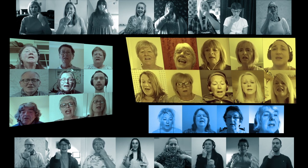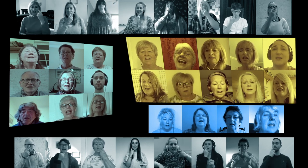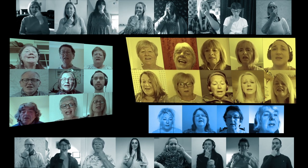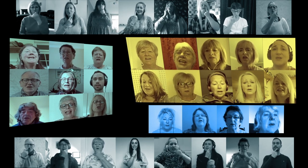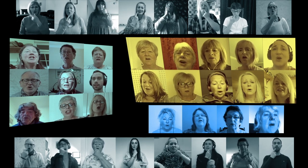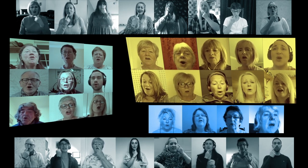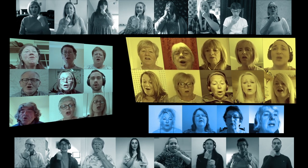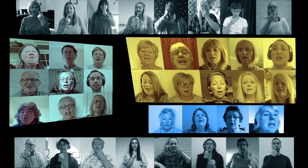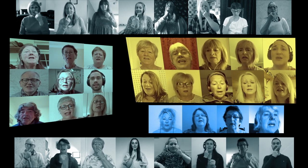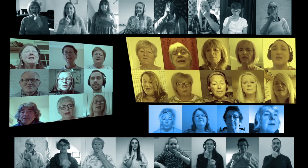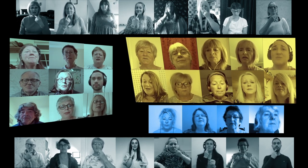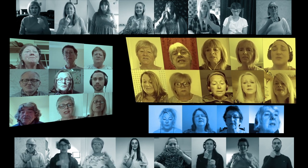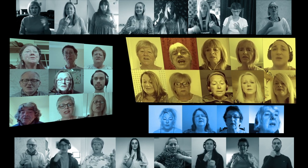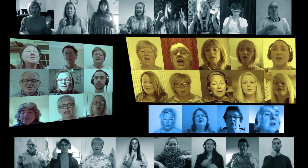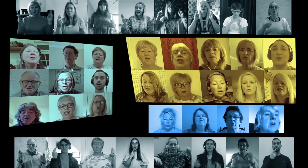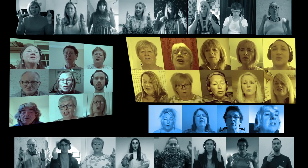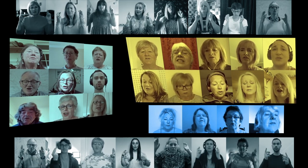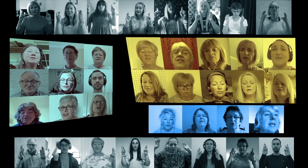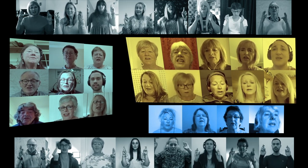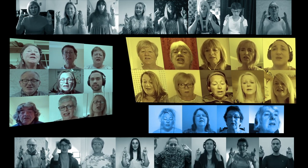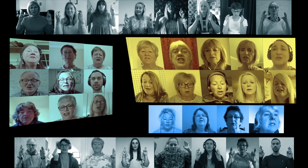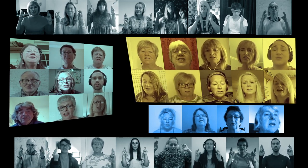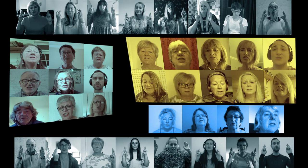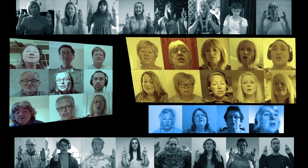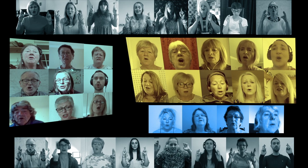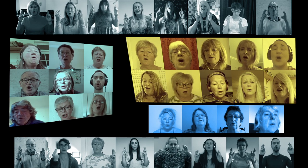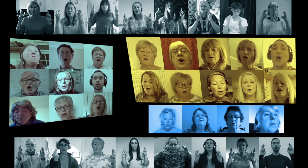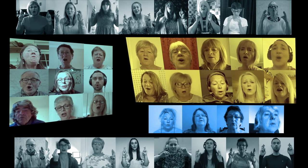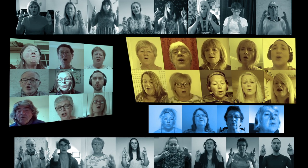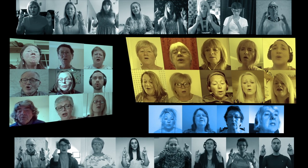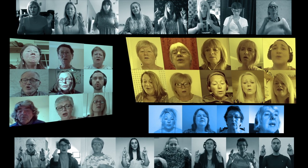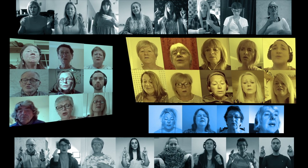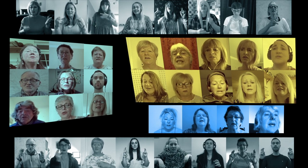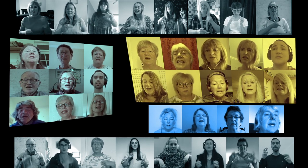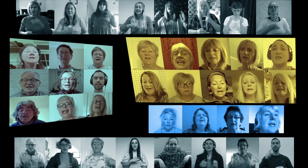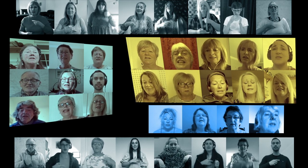Lick your lips, cross fingers and toes